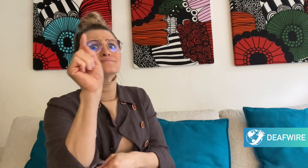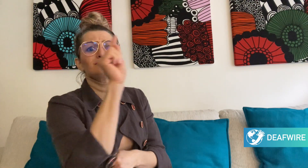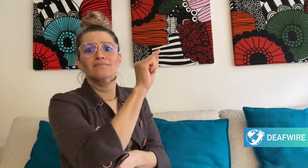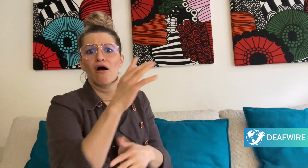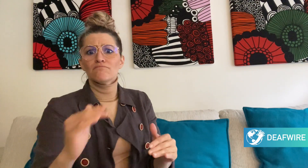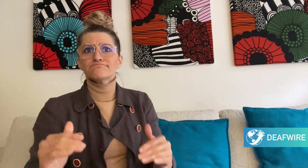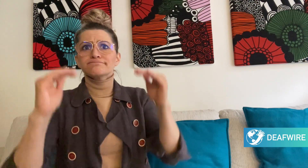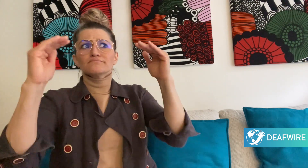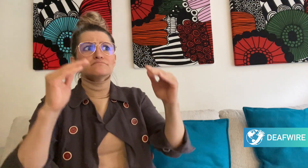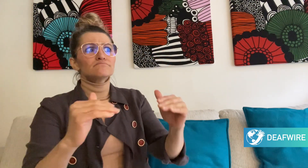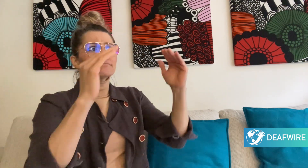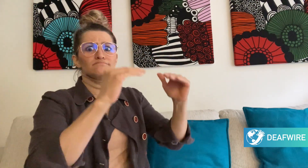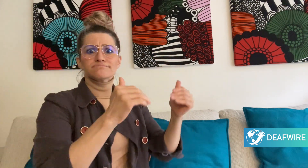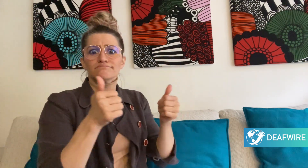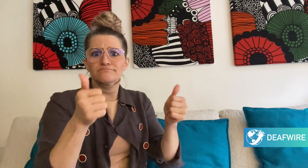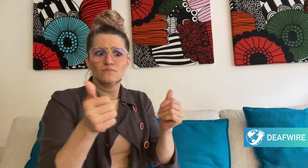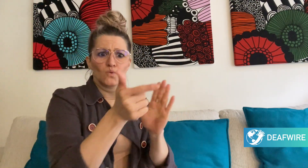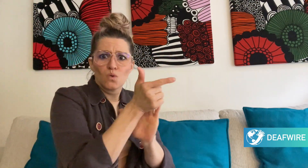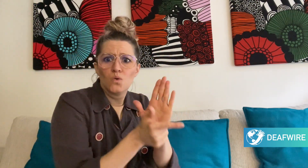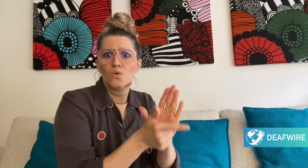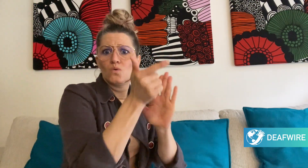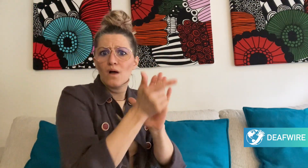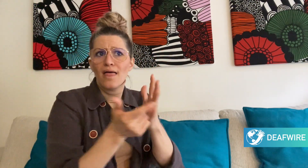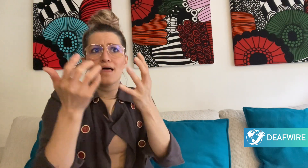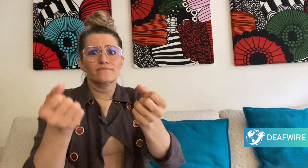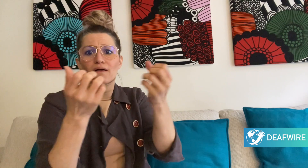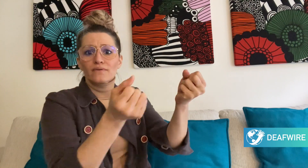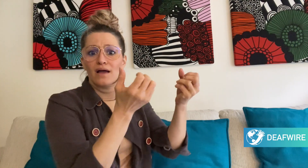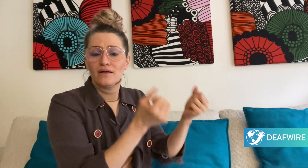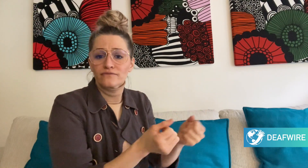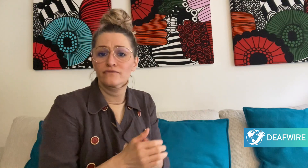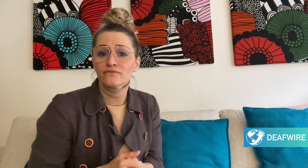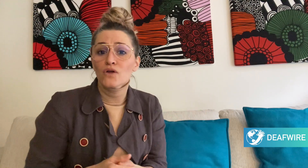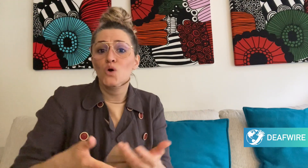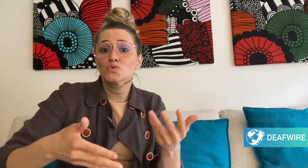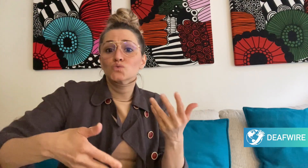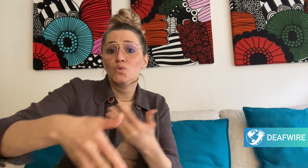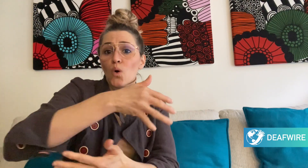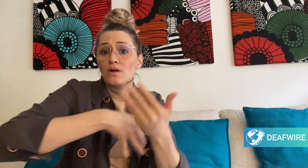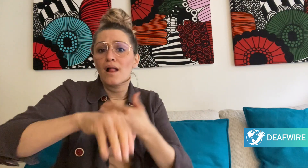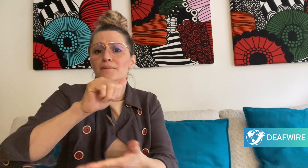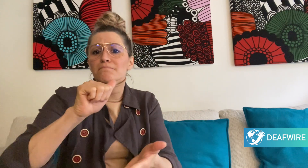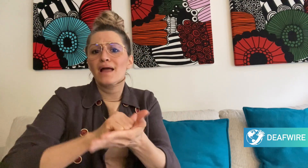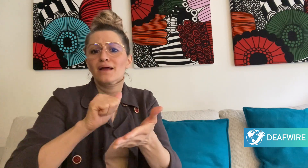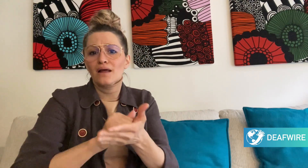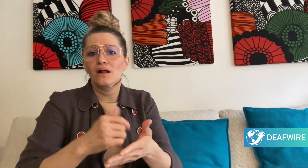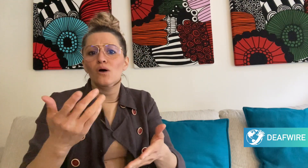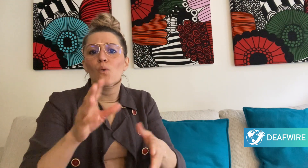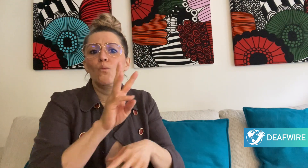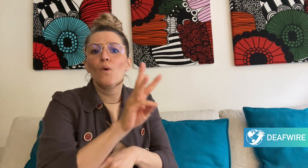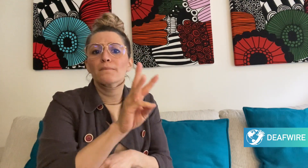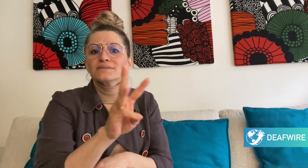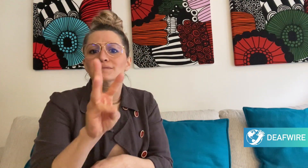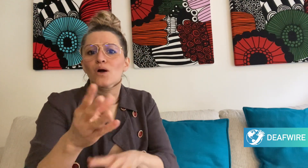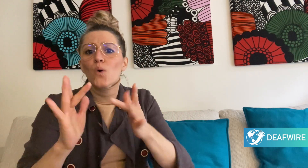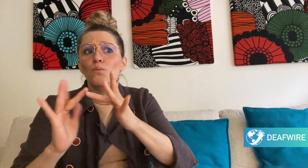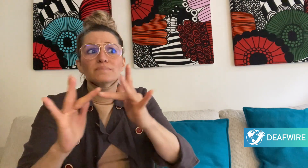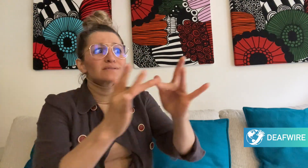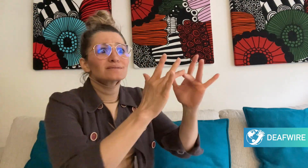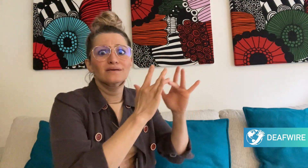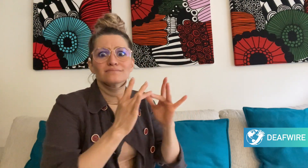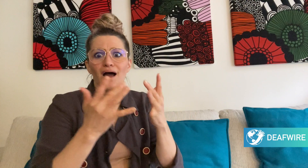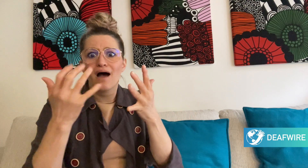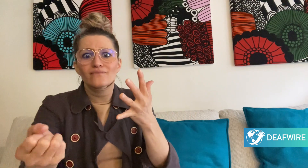and improvements in Deaf rights. Social media websites